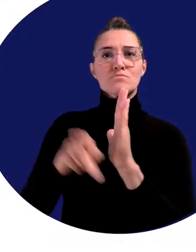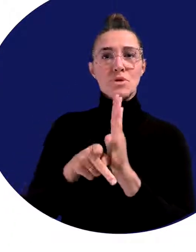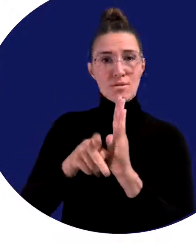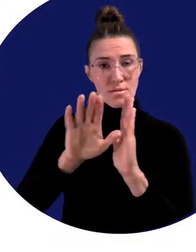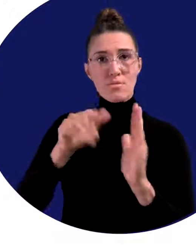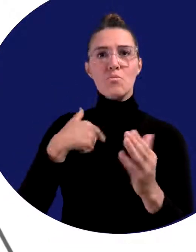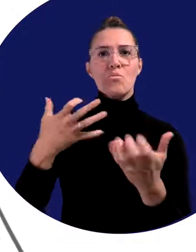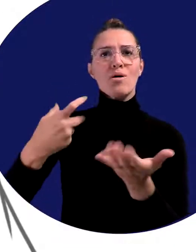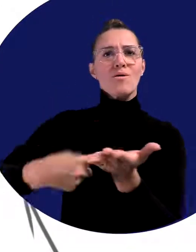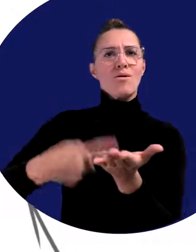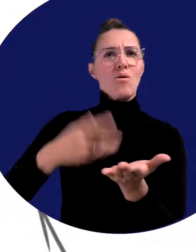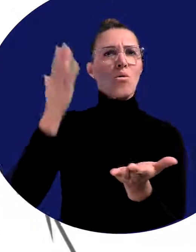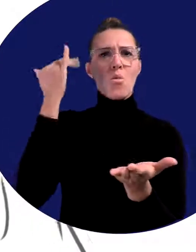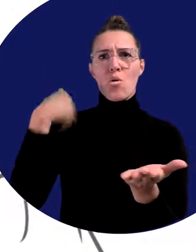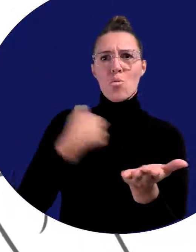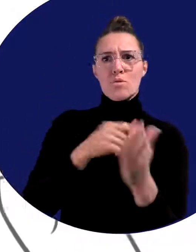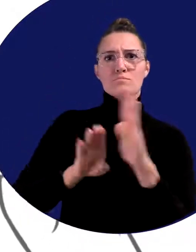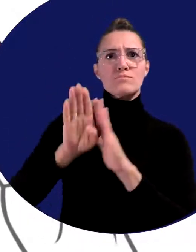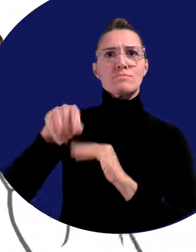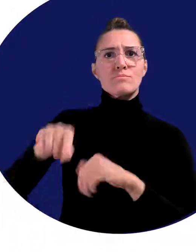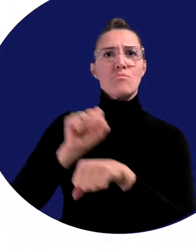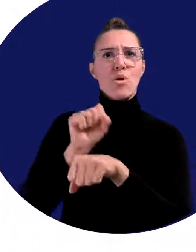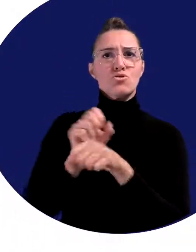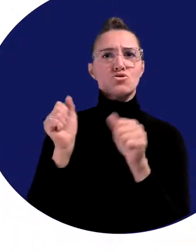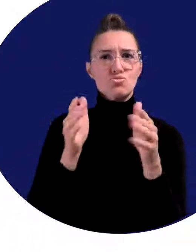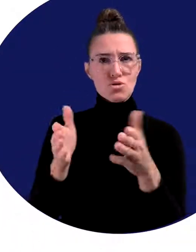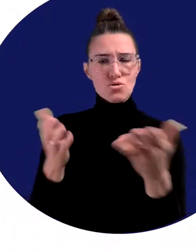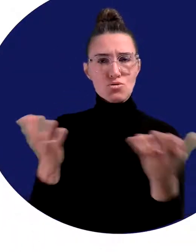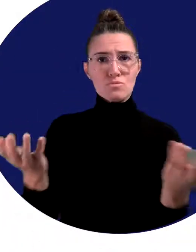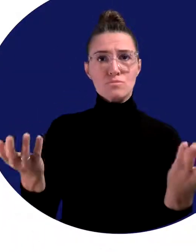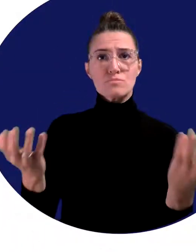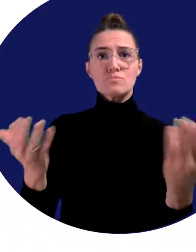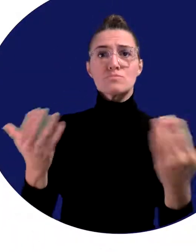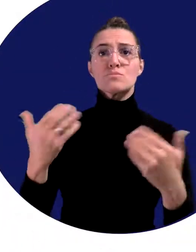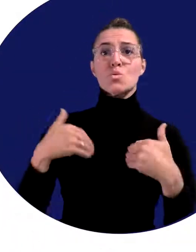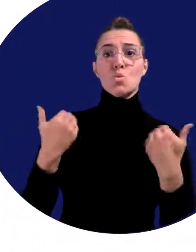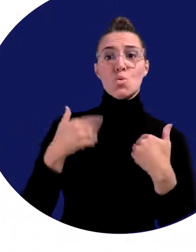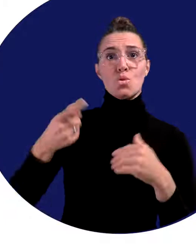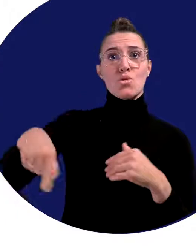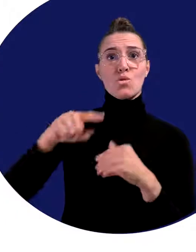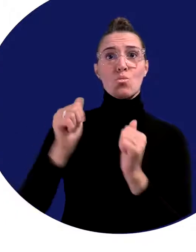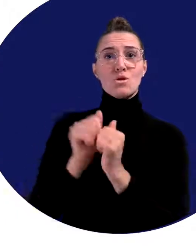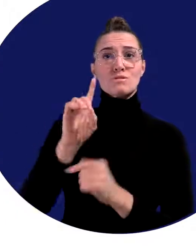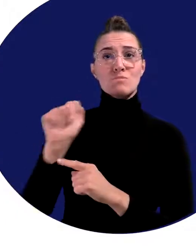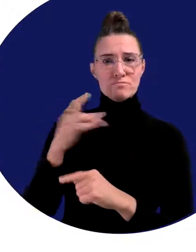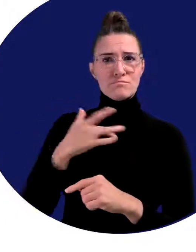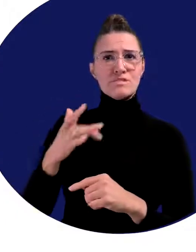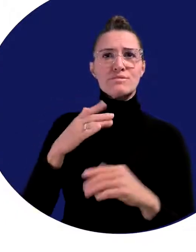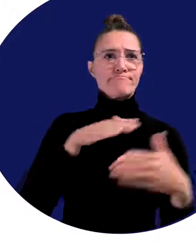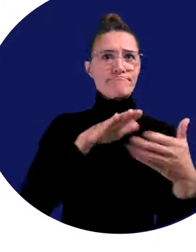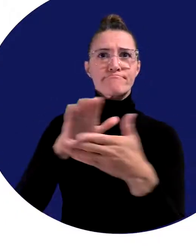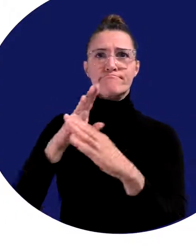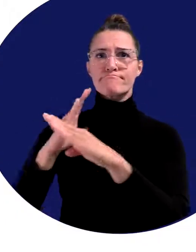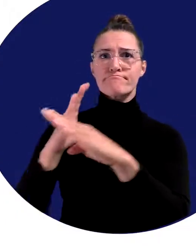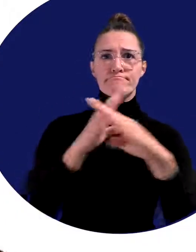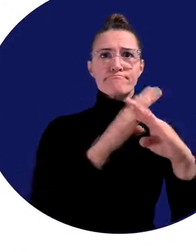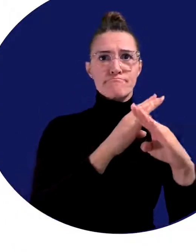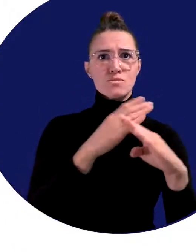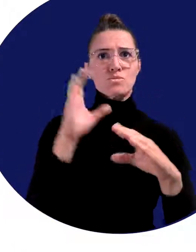I'd like to discuss why we're developing this employment strategy. Youth with disabilities face barriers to employment.